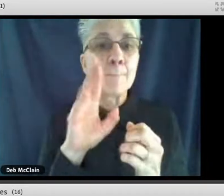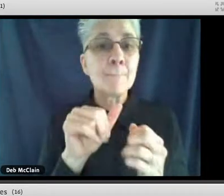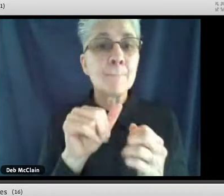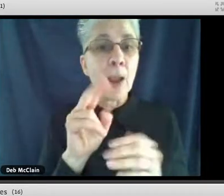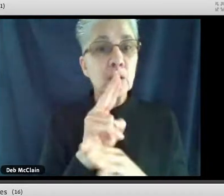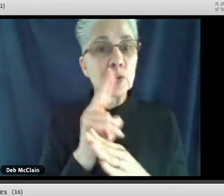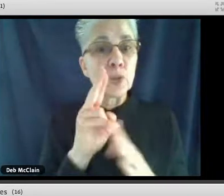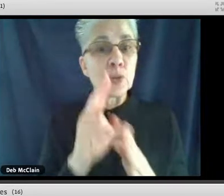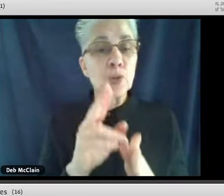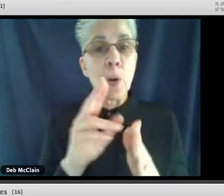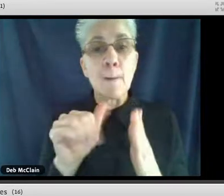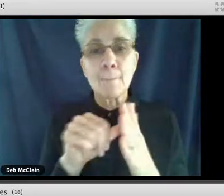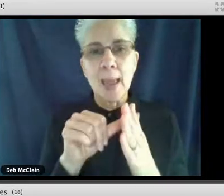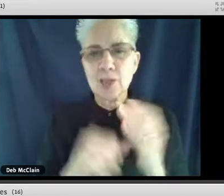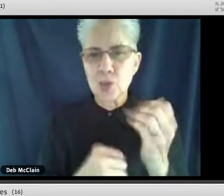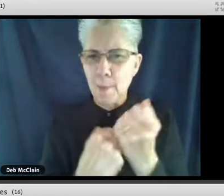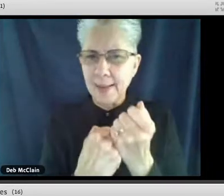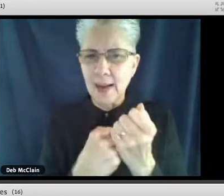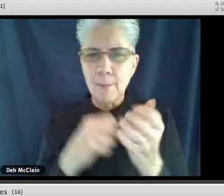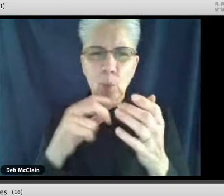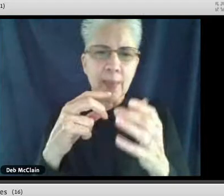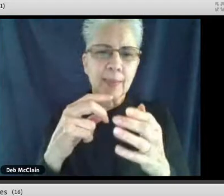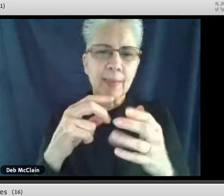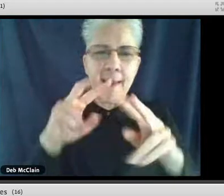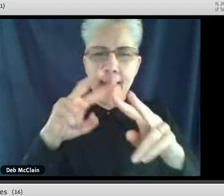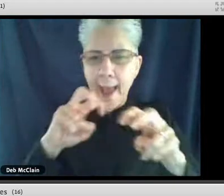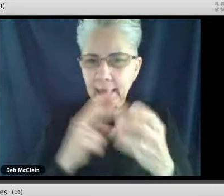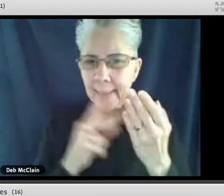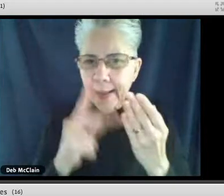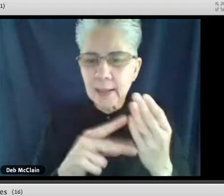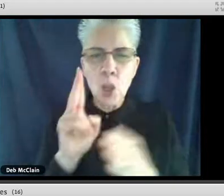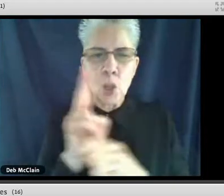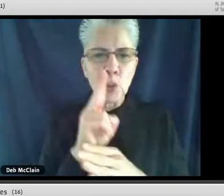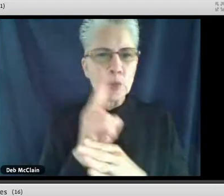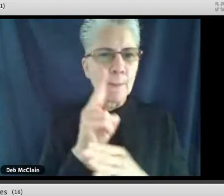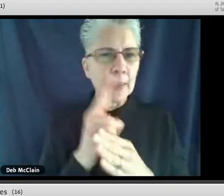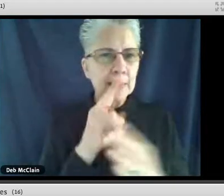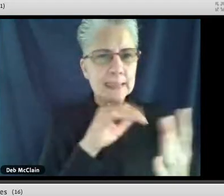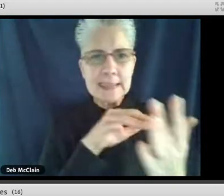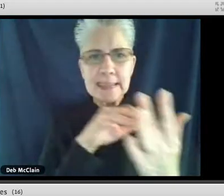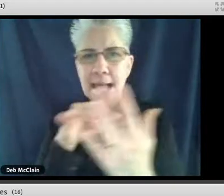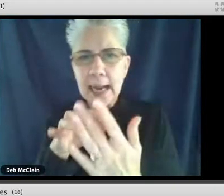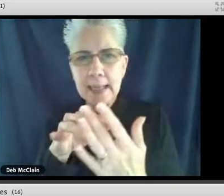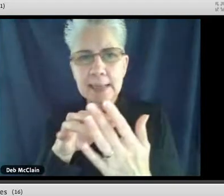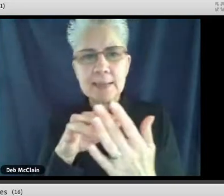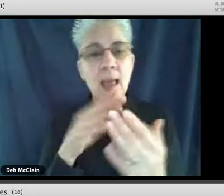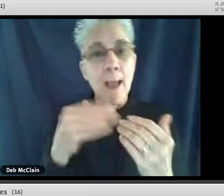and you're going to back that up with analytics. You're going to back that up with your usability studies and moving forward from there.